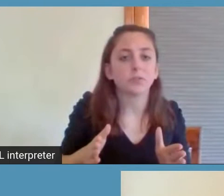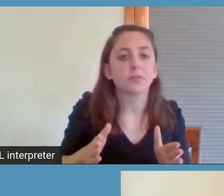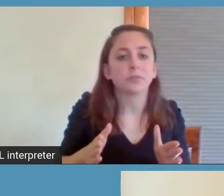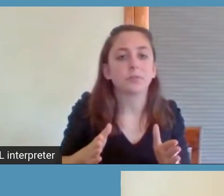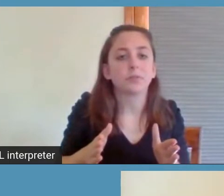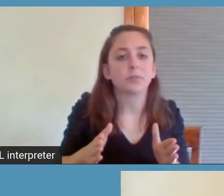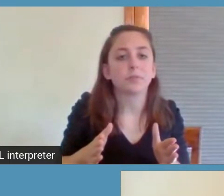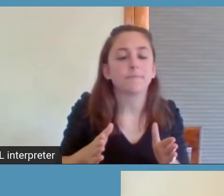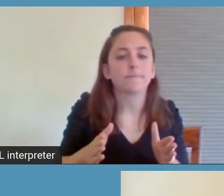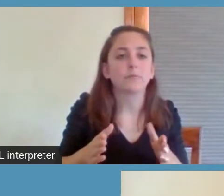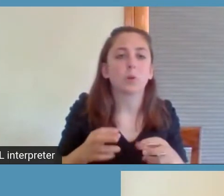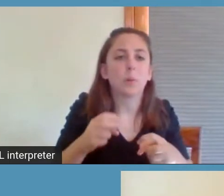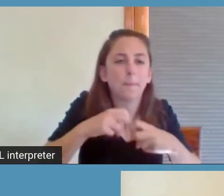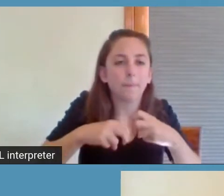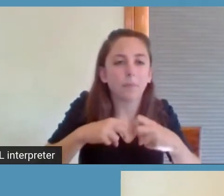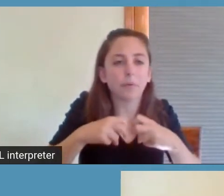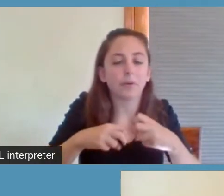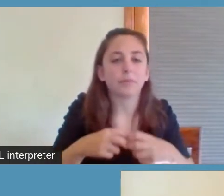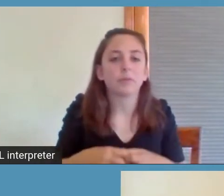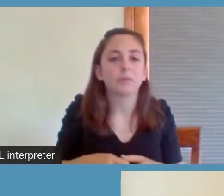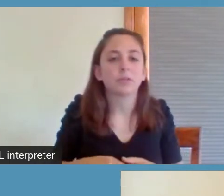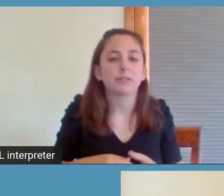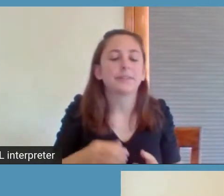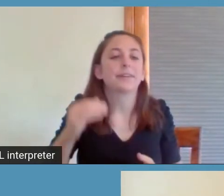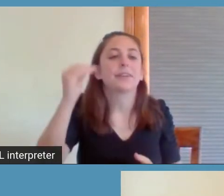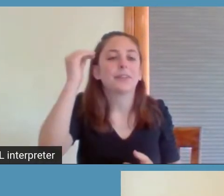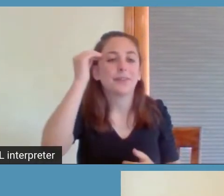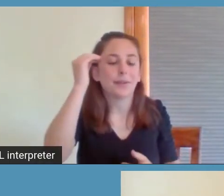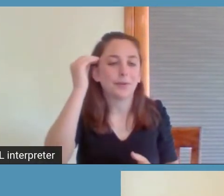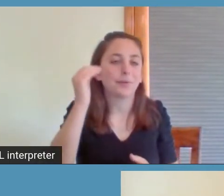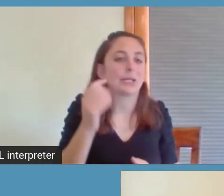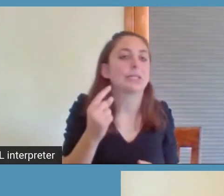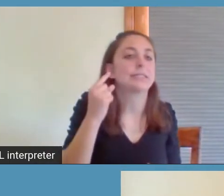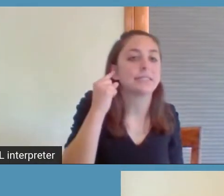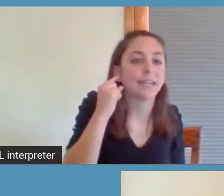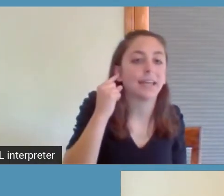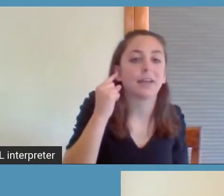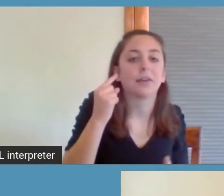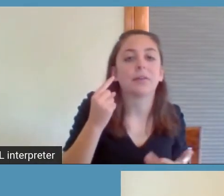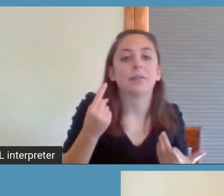them but i know because they're sound and you know there was even a way to do interpreter